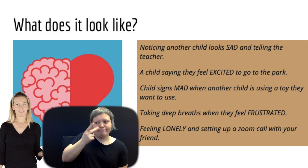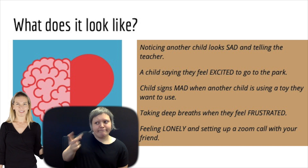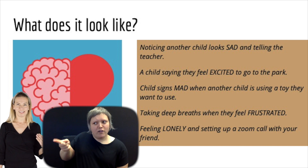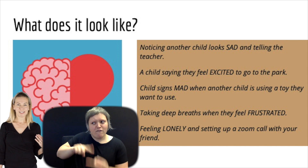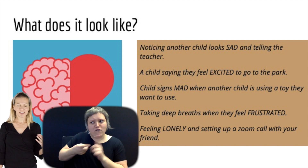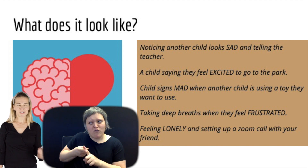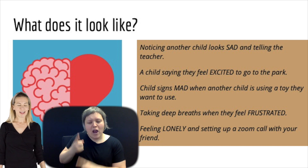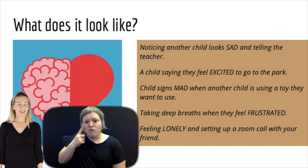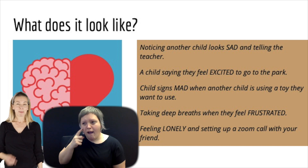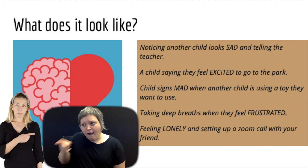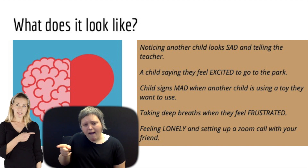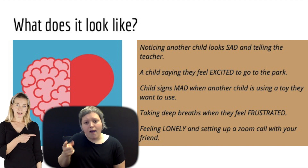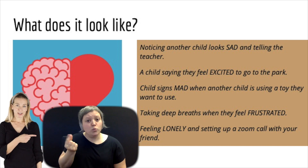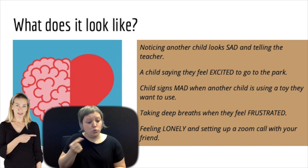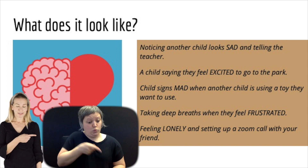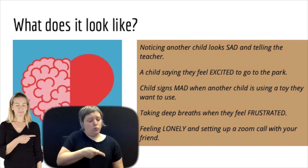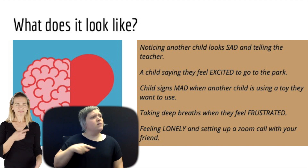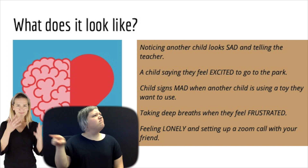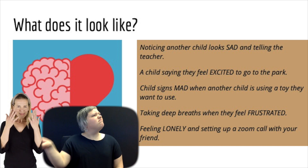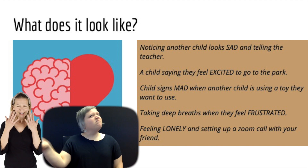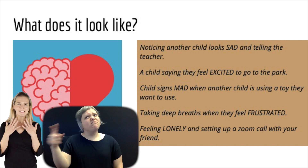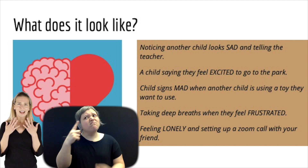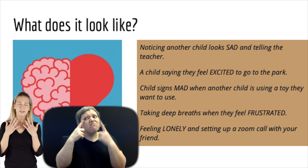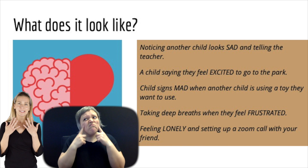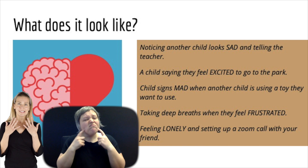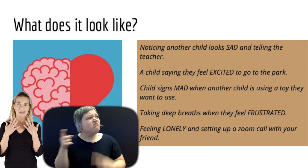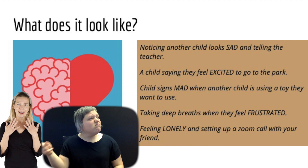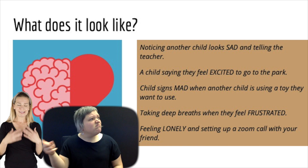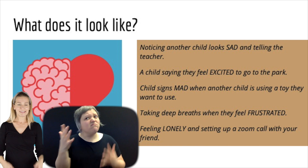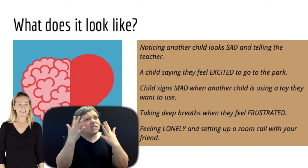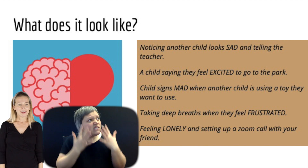if they see tears, they may point to that child and sign or say sad.